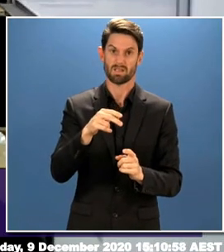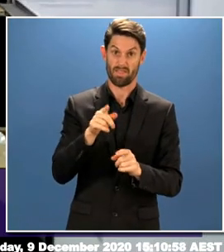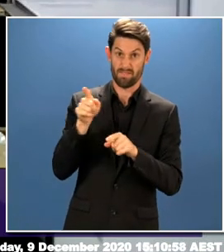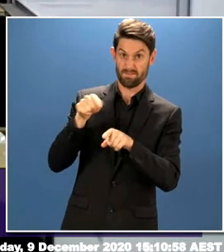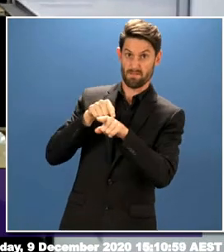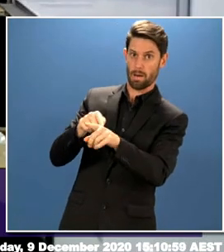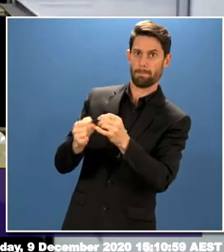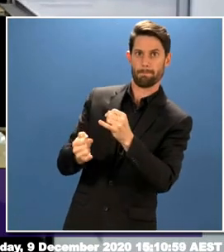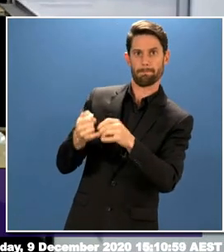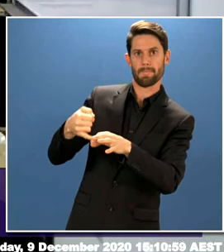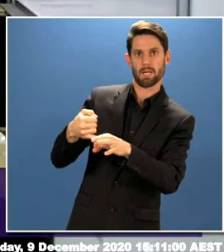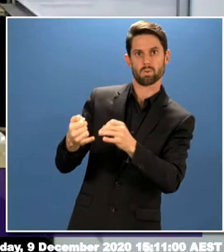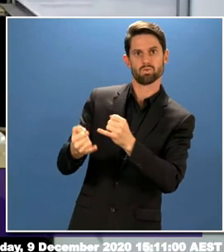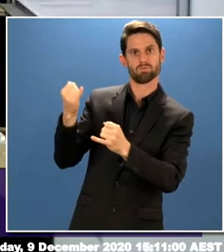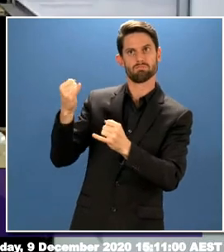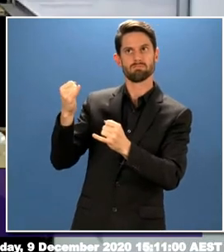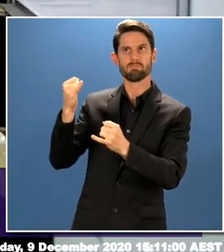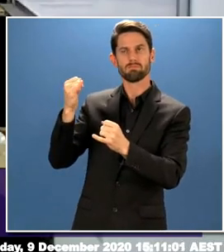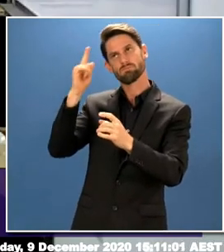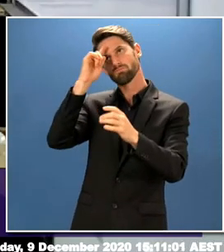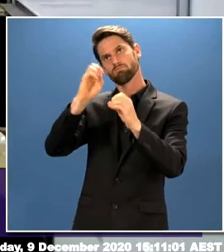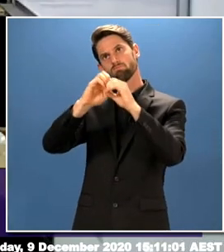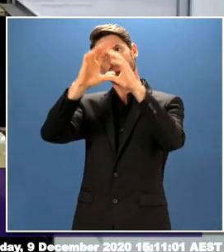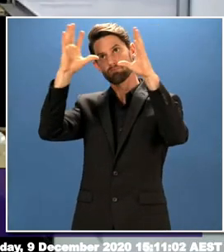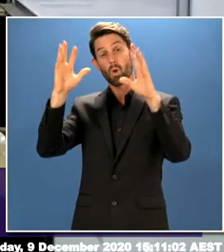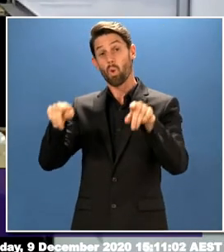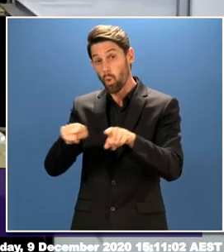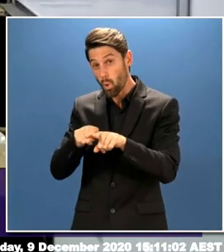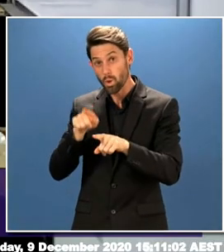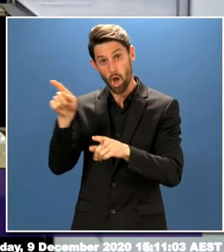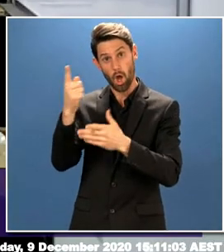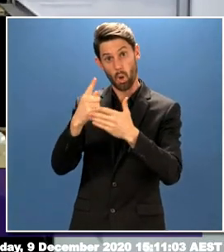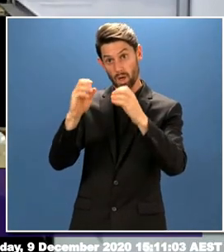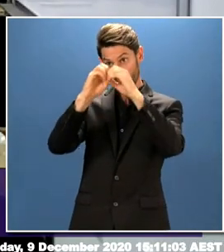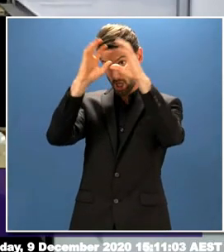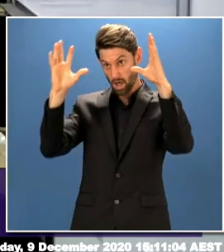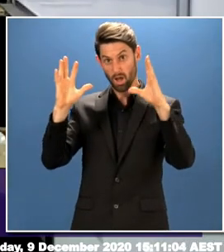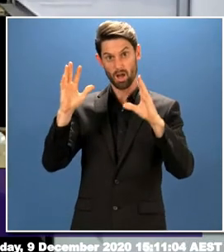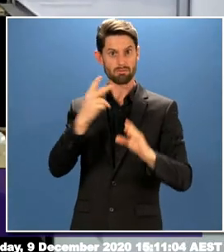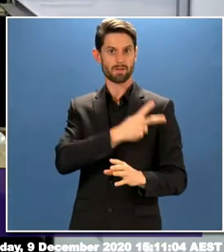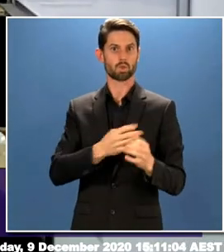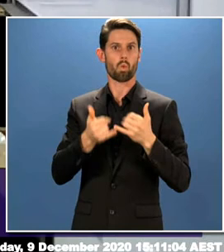and it's also based on this idea of professionalism where other experts get to tell you what you should